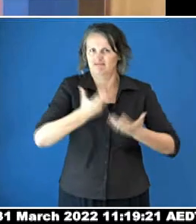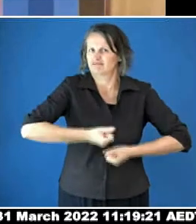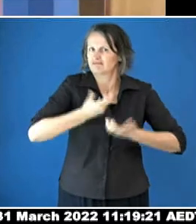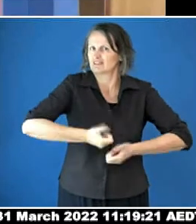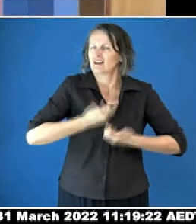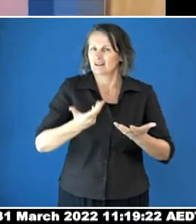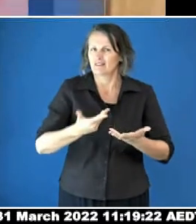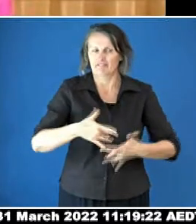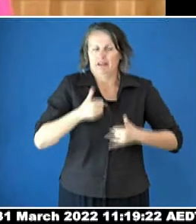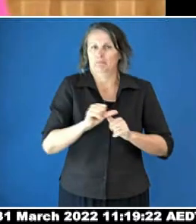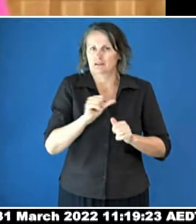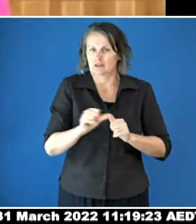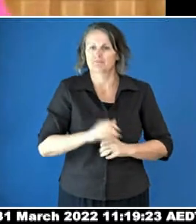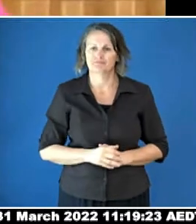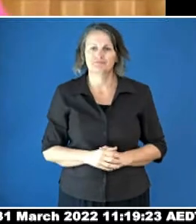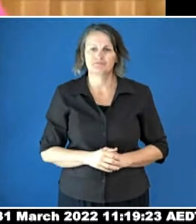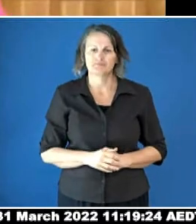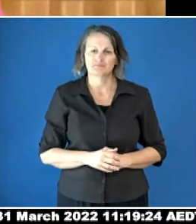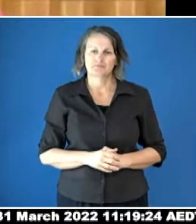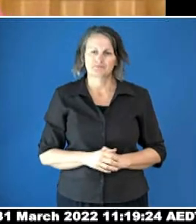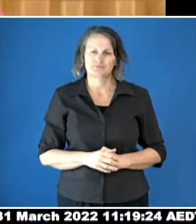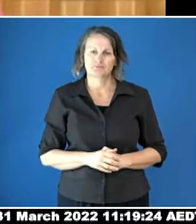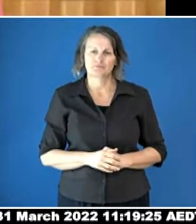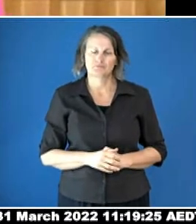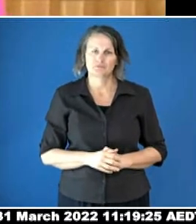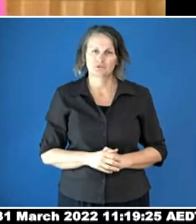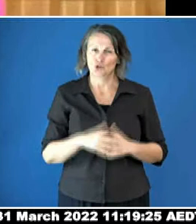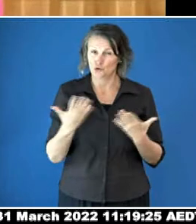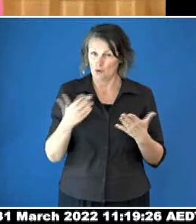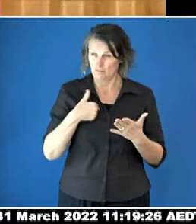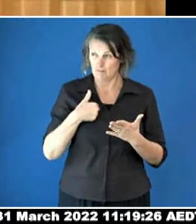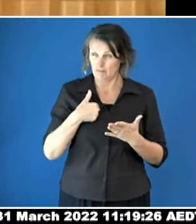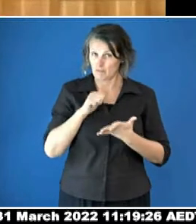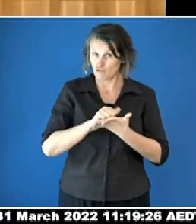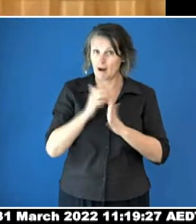So are we right in understanding that the police undertook an investigation,